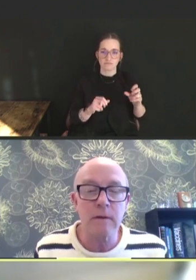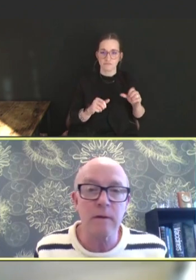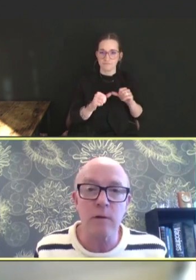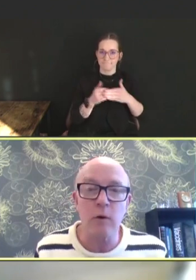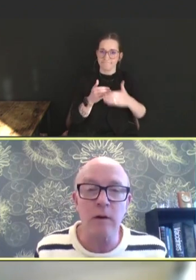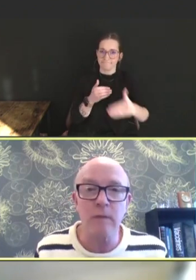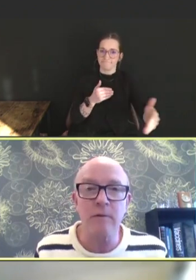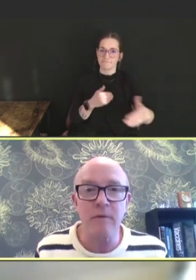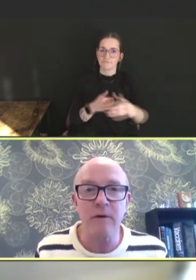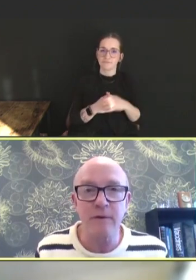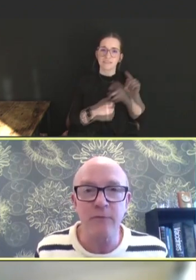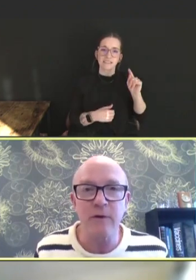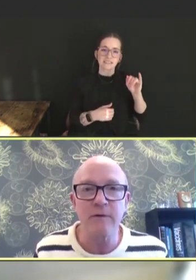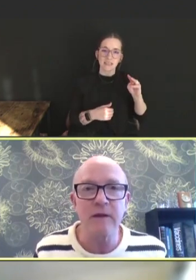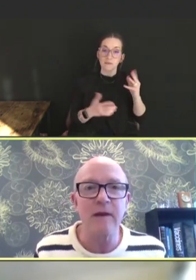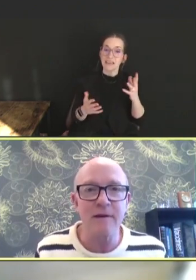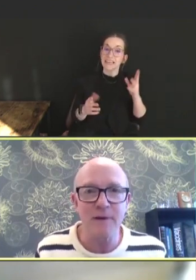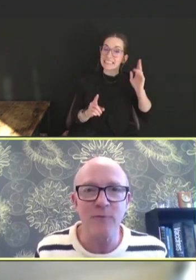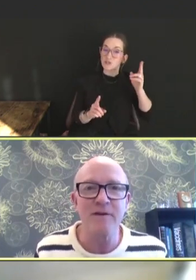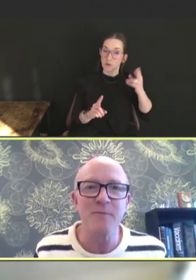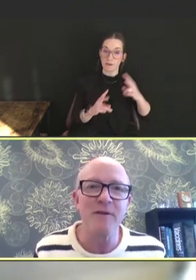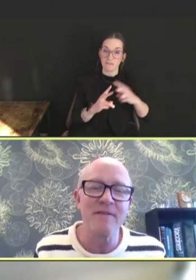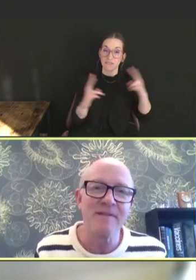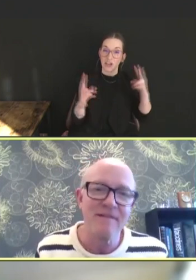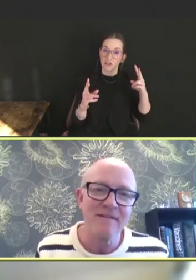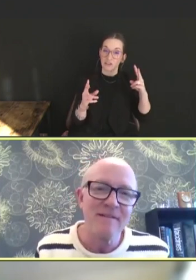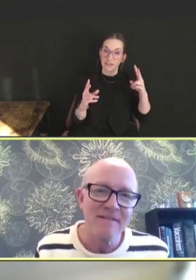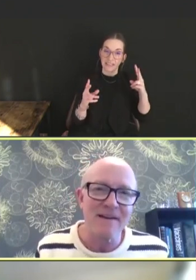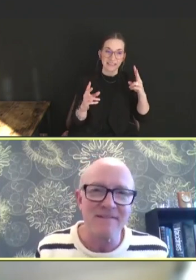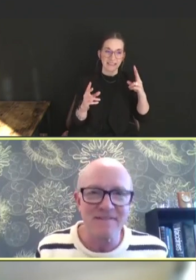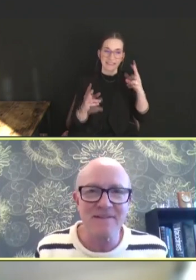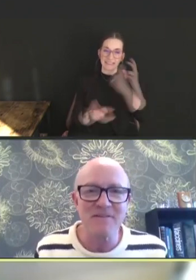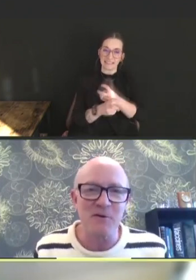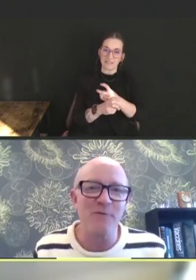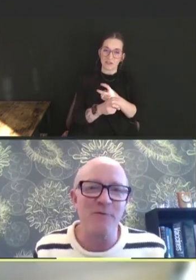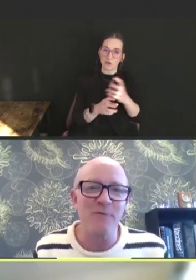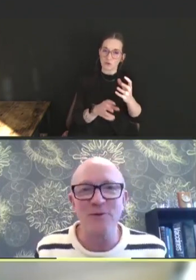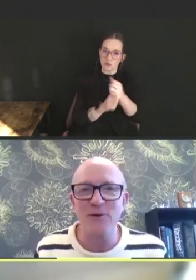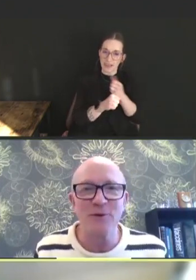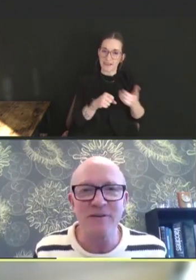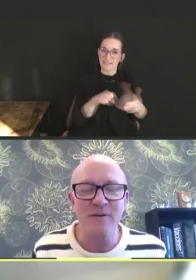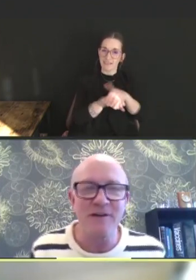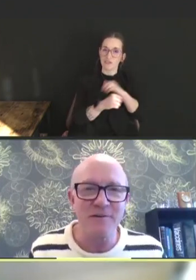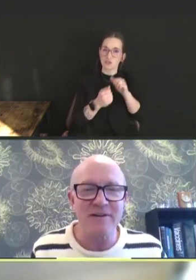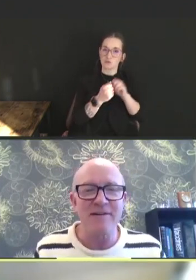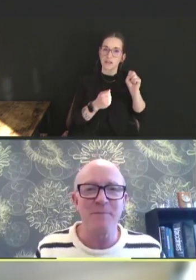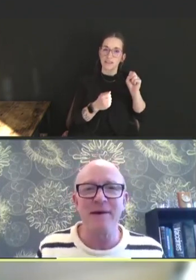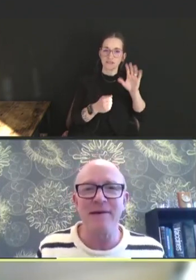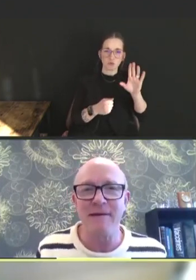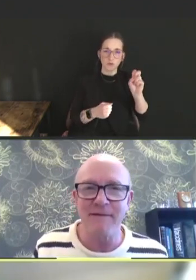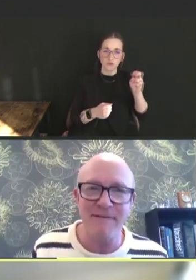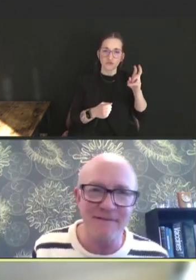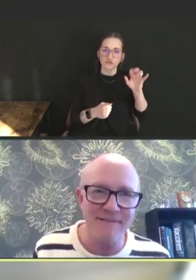It's historically been very difficult to get coverage with the base that you do. So, I understand the pain.